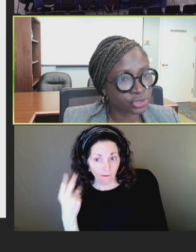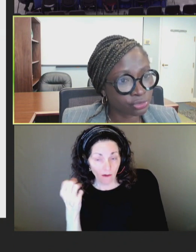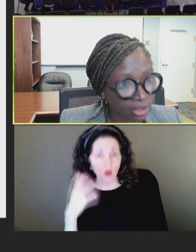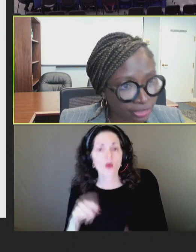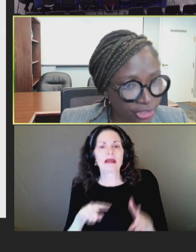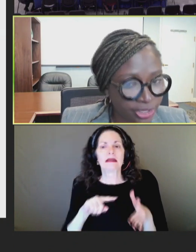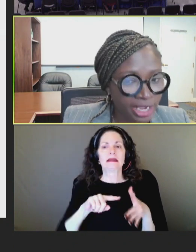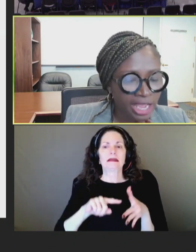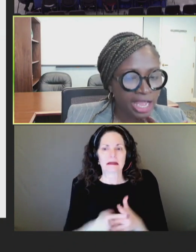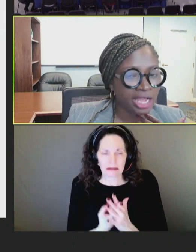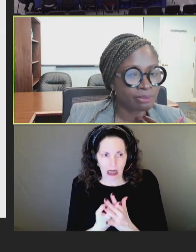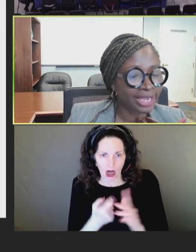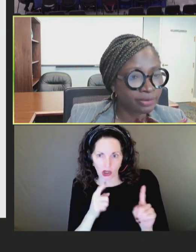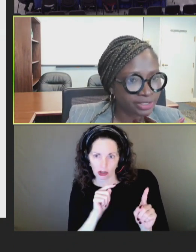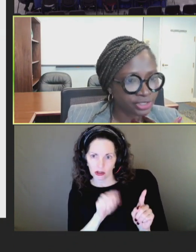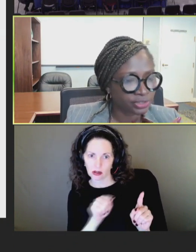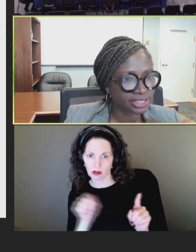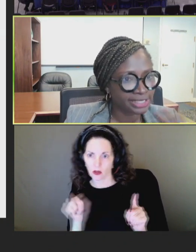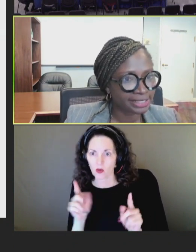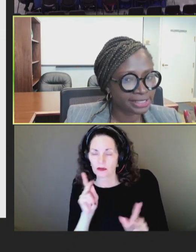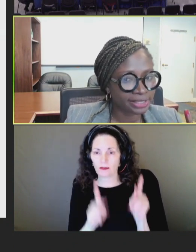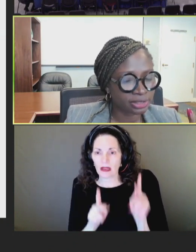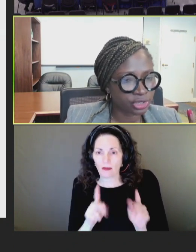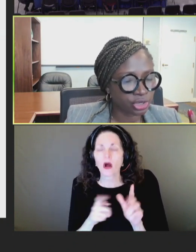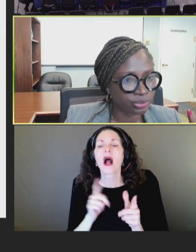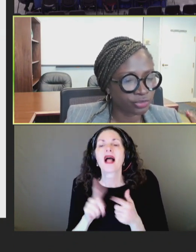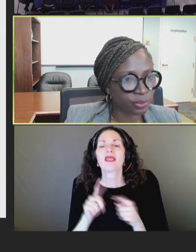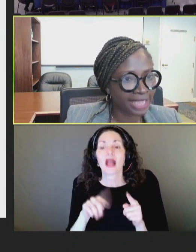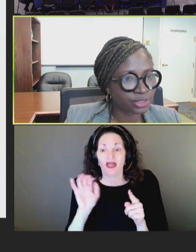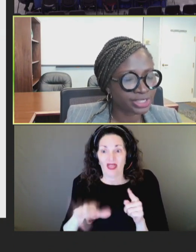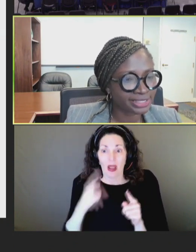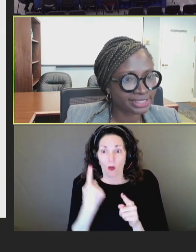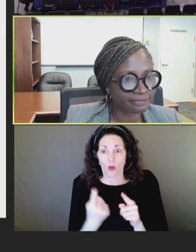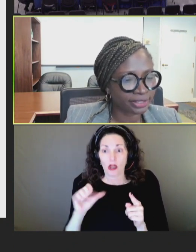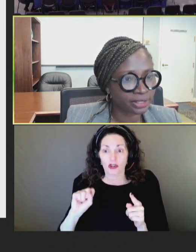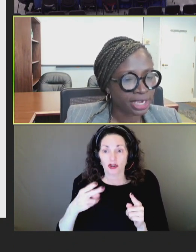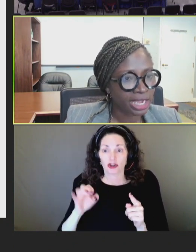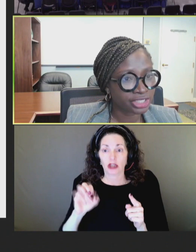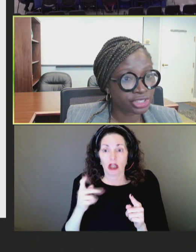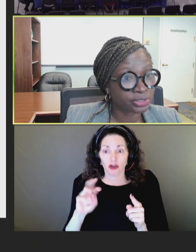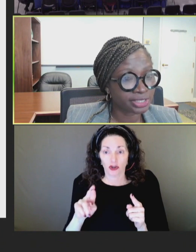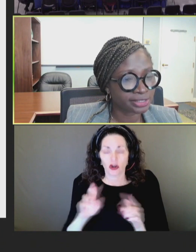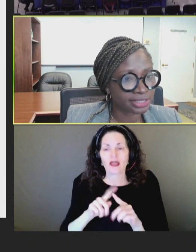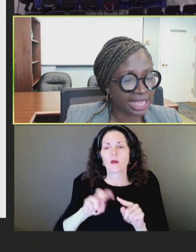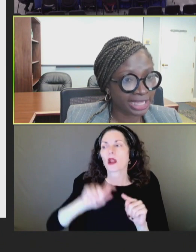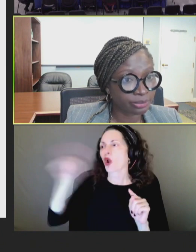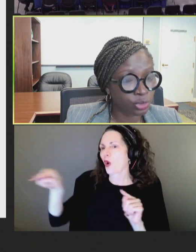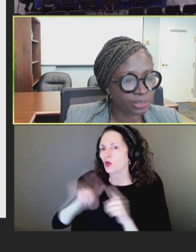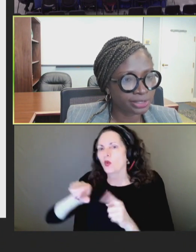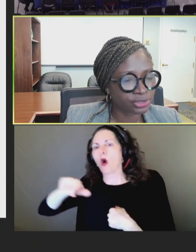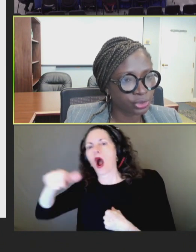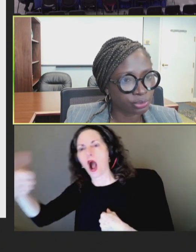to other migrant shelters. I said, you know, before, we had 27 shelters at that moment. So,